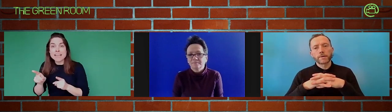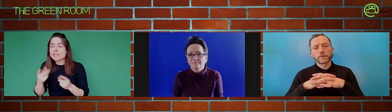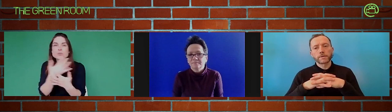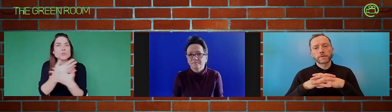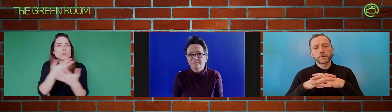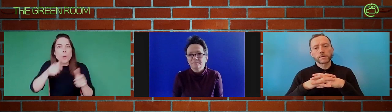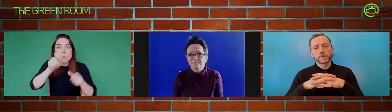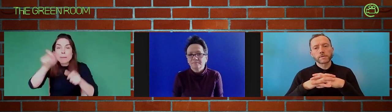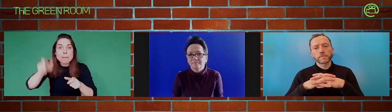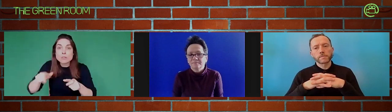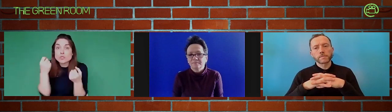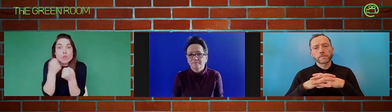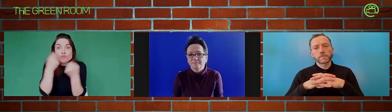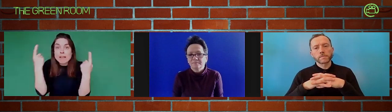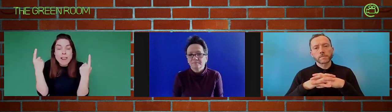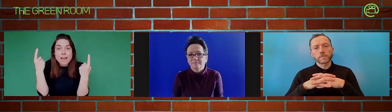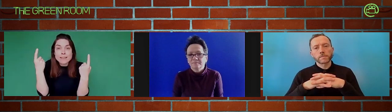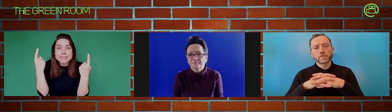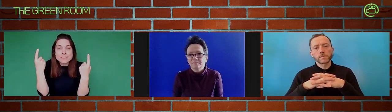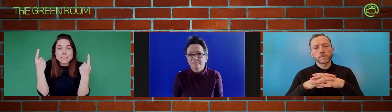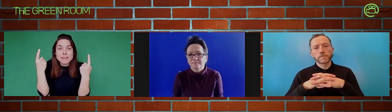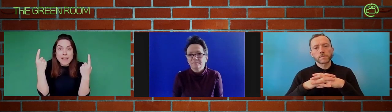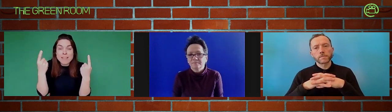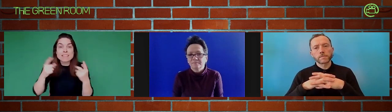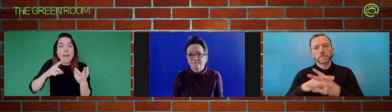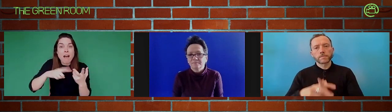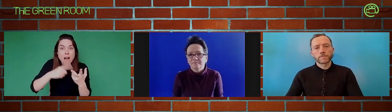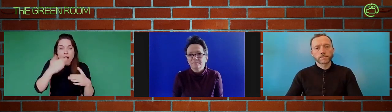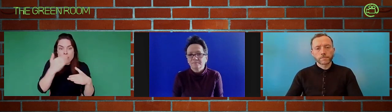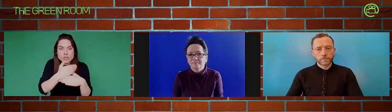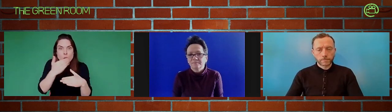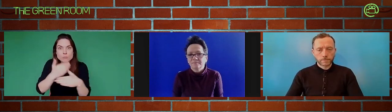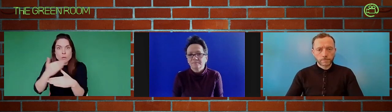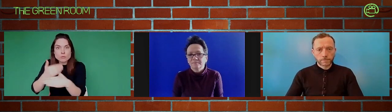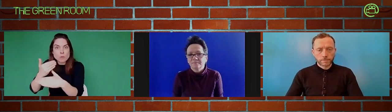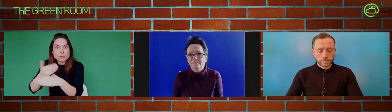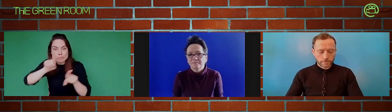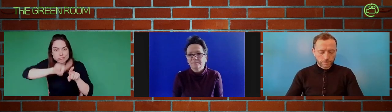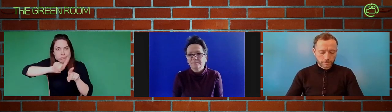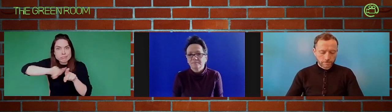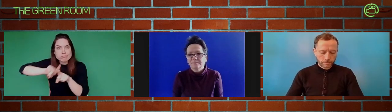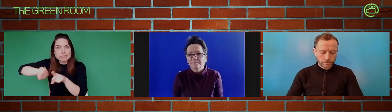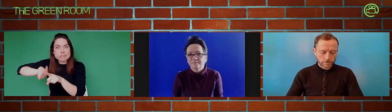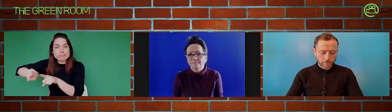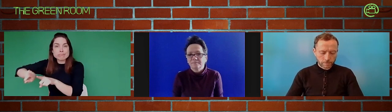I think it's great for us to have a platform to be able to go out and say